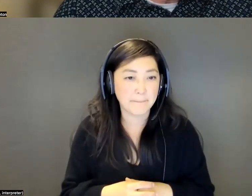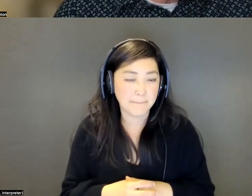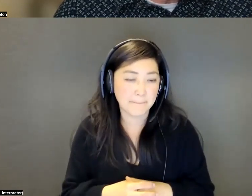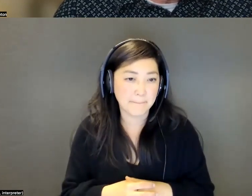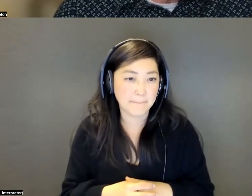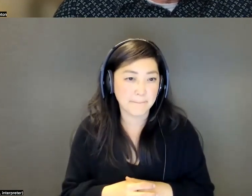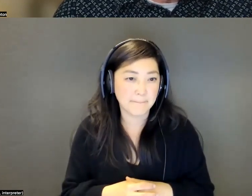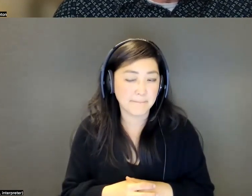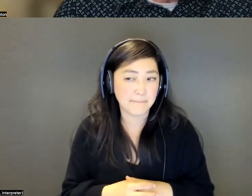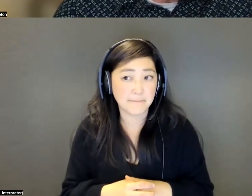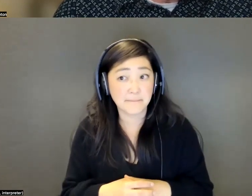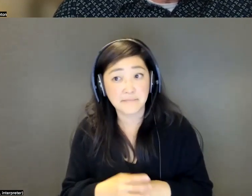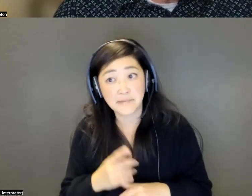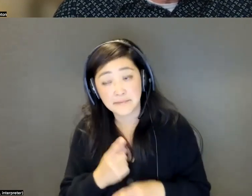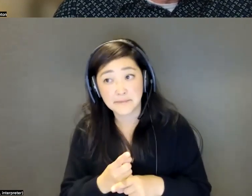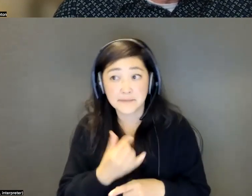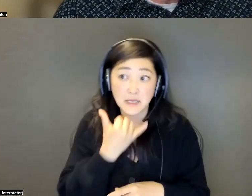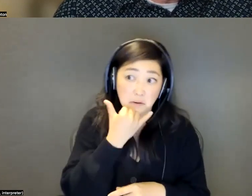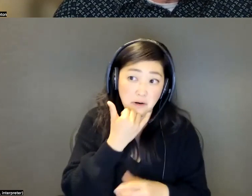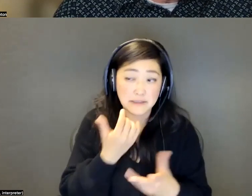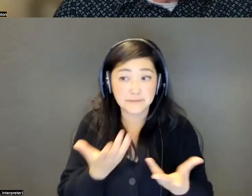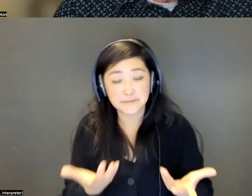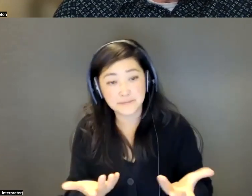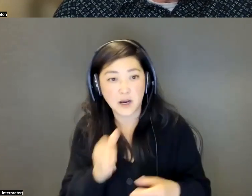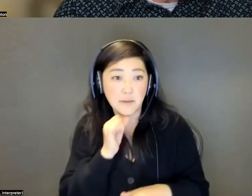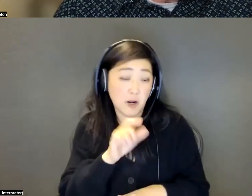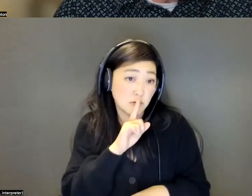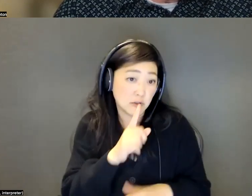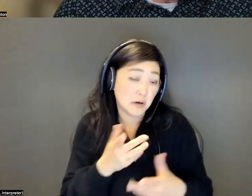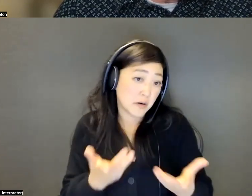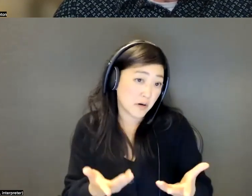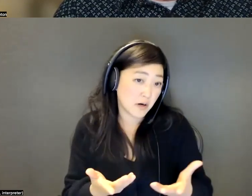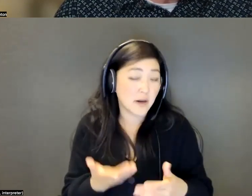correct or not, I don't know. I'd like to see our online categories evolve a bit more actually over